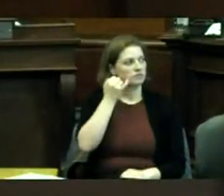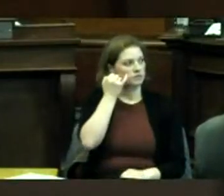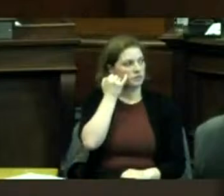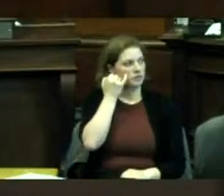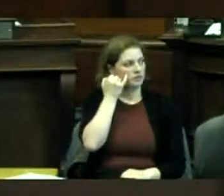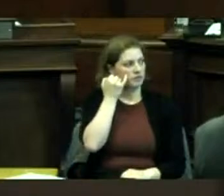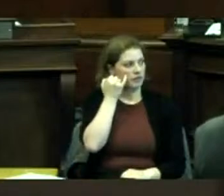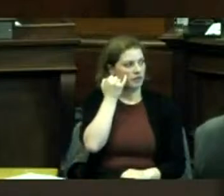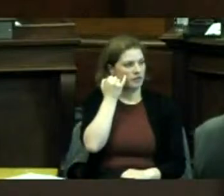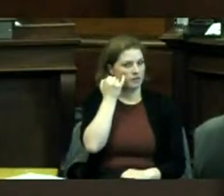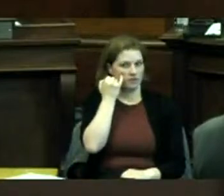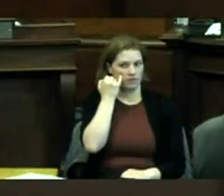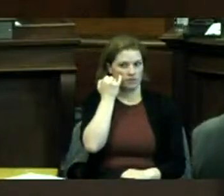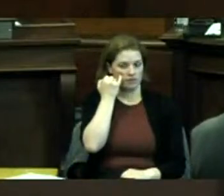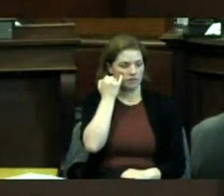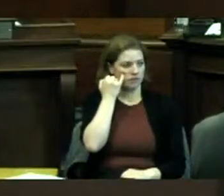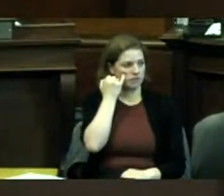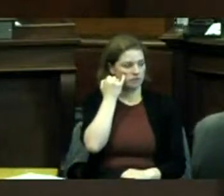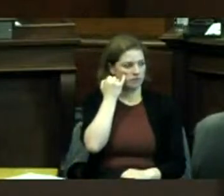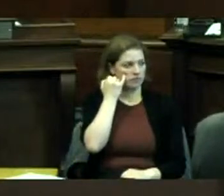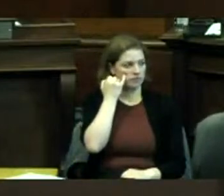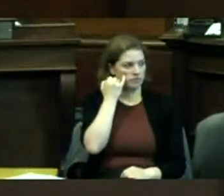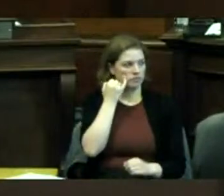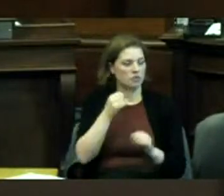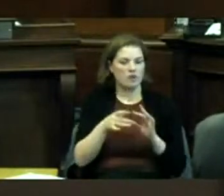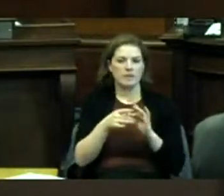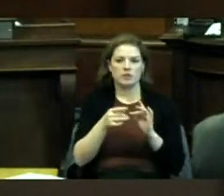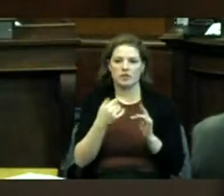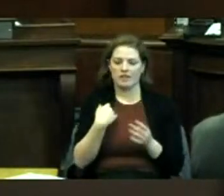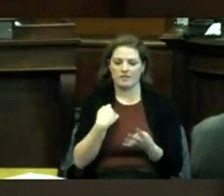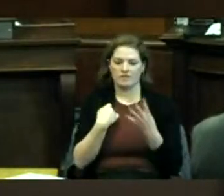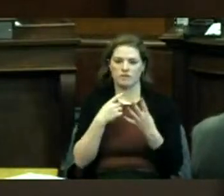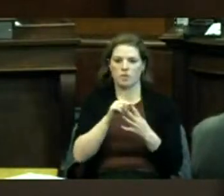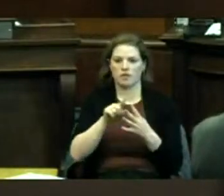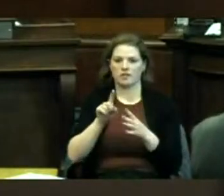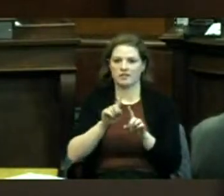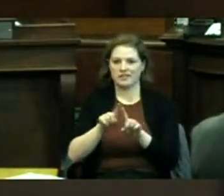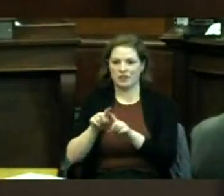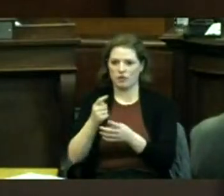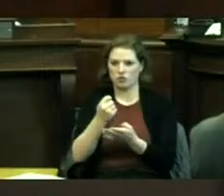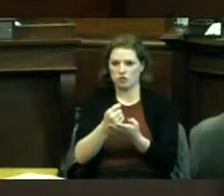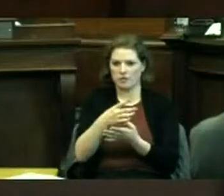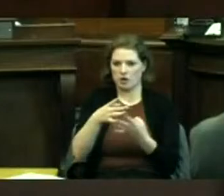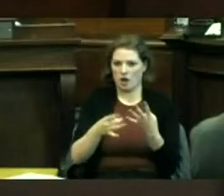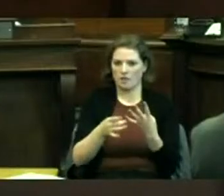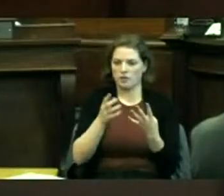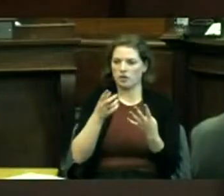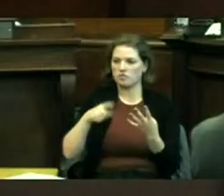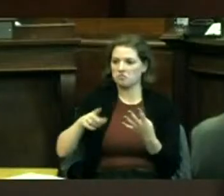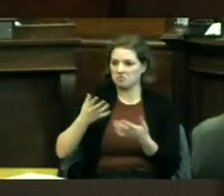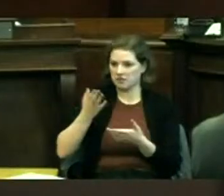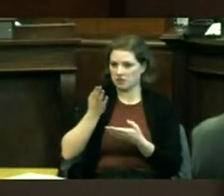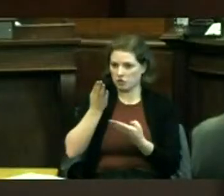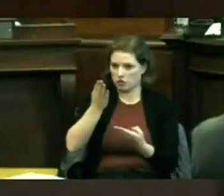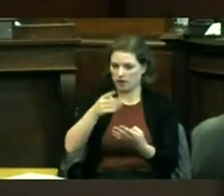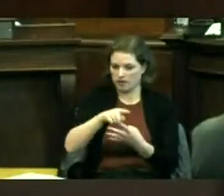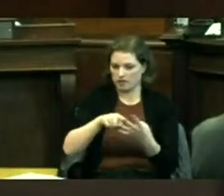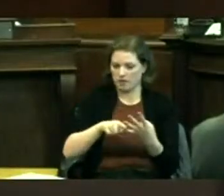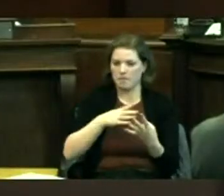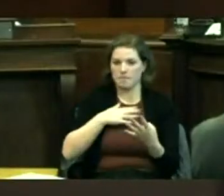going to my right. If we were like to look at the other, like you mentioned, that there's four